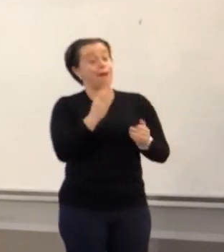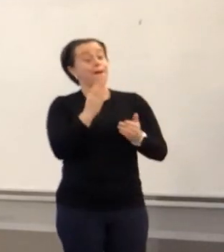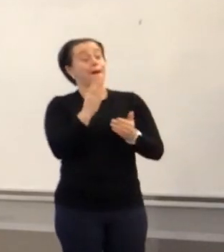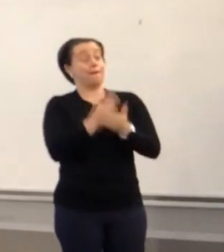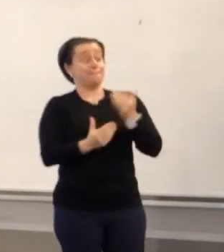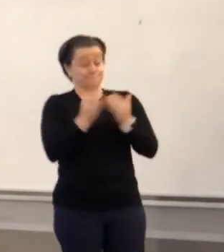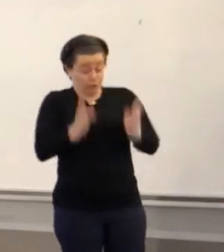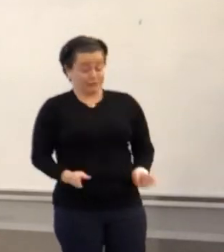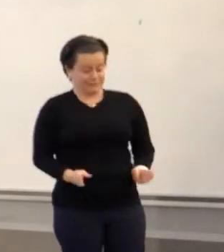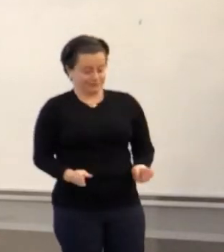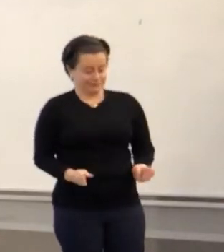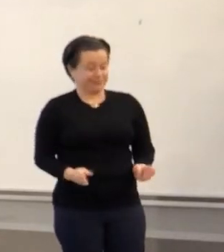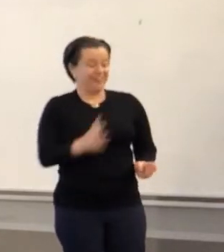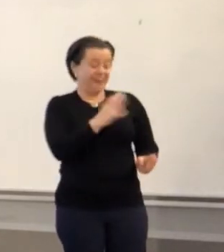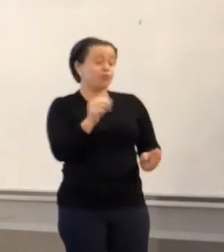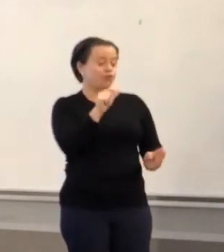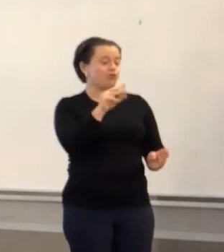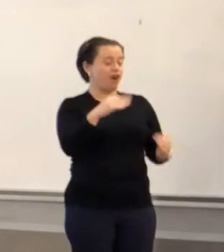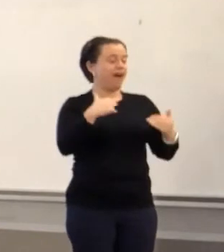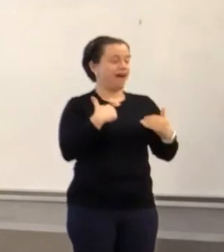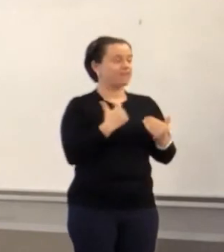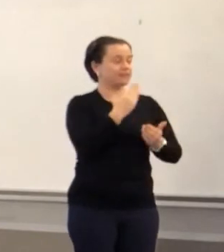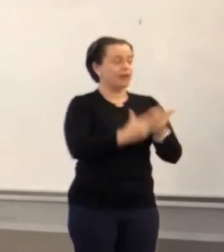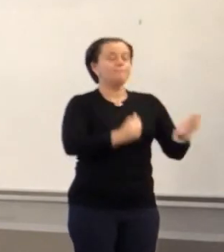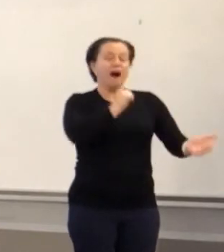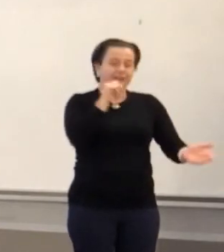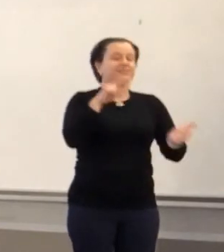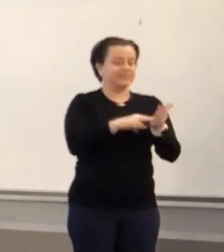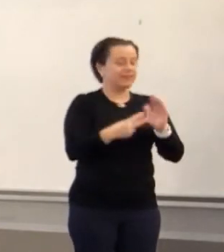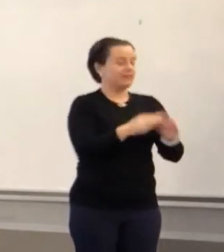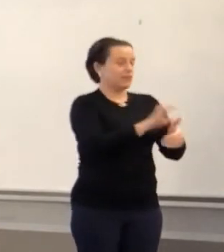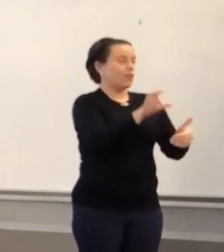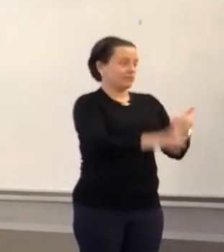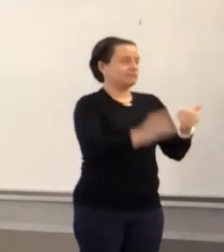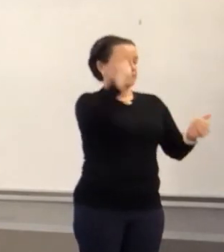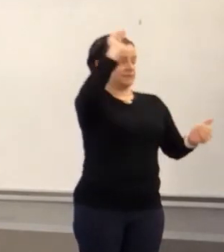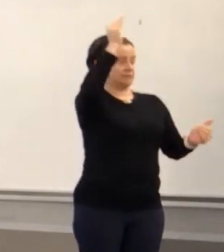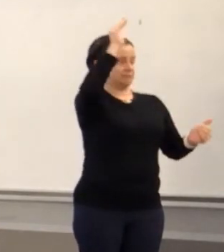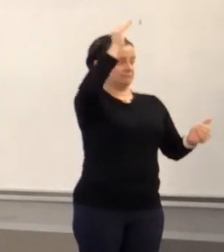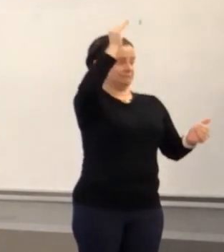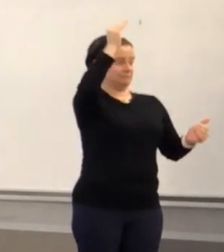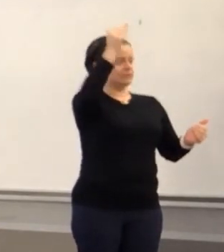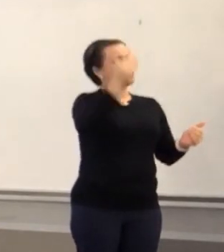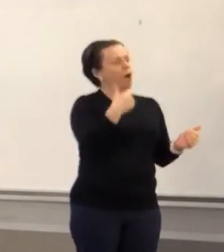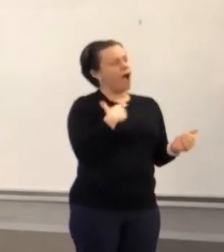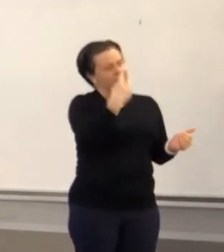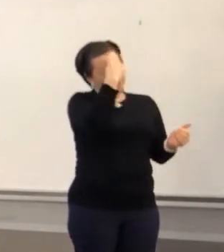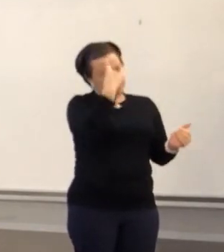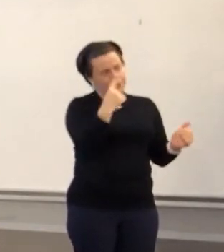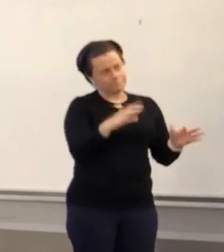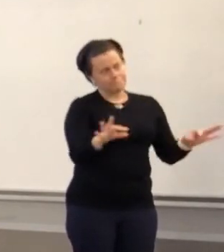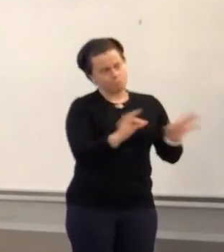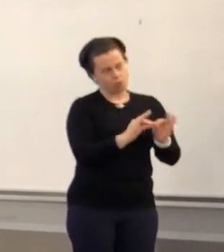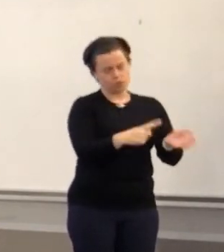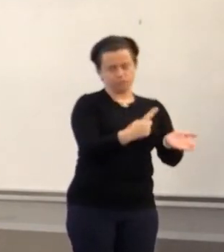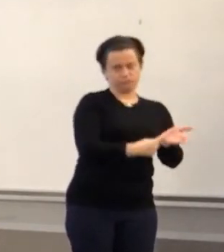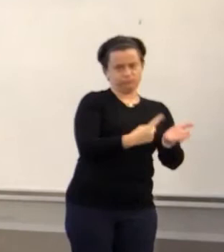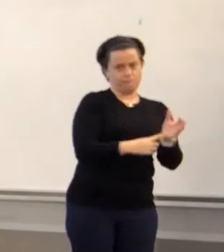for us to have about what we can do, both under existing law to file patent applications